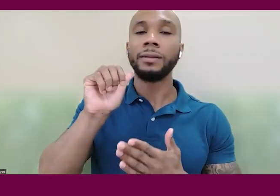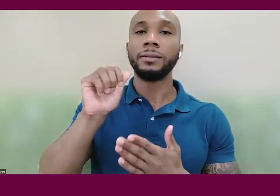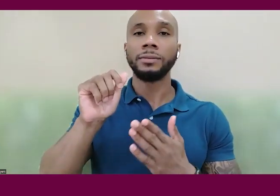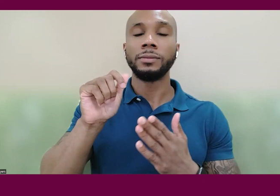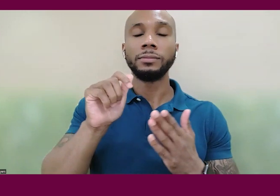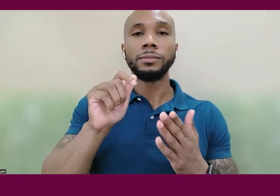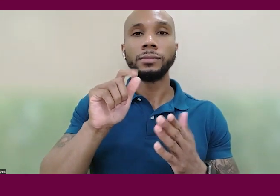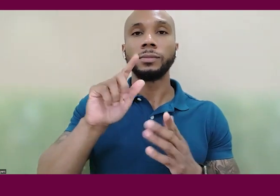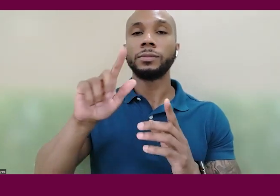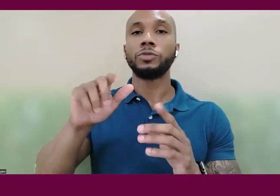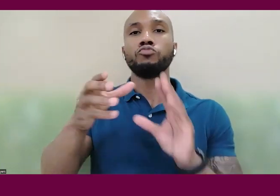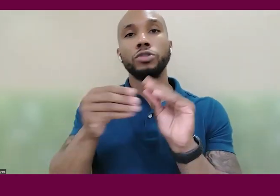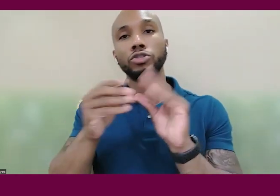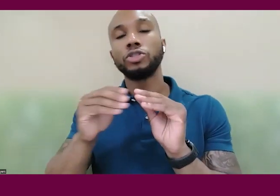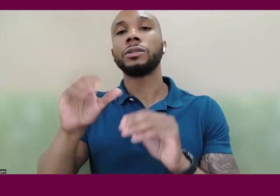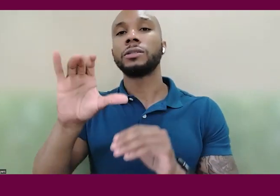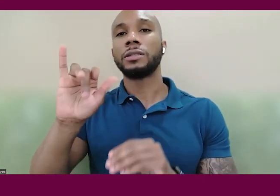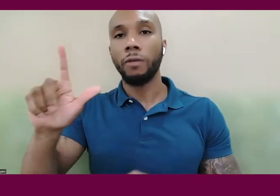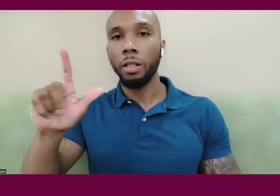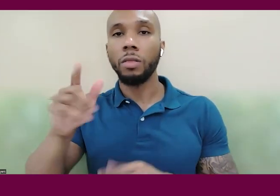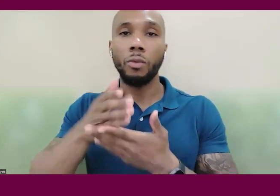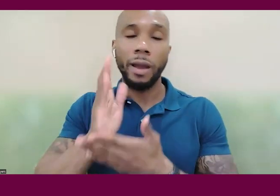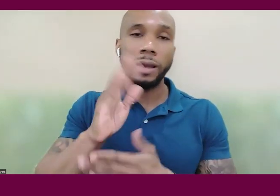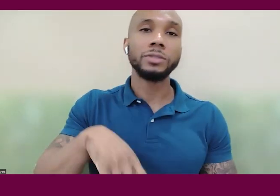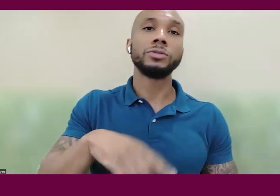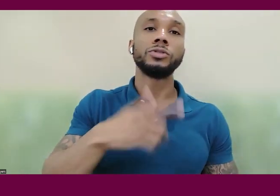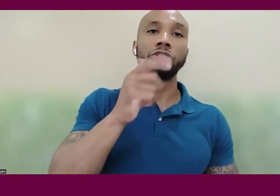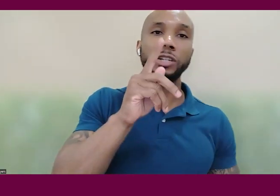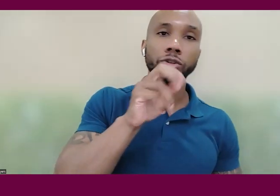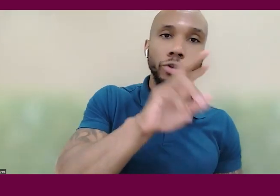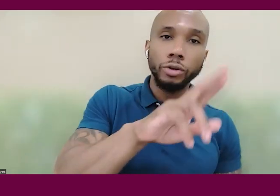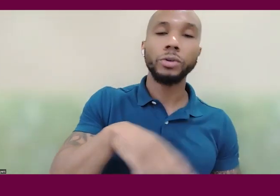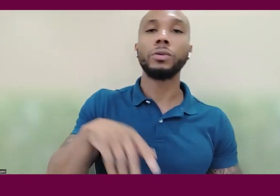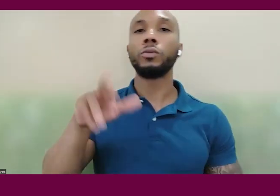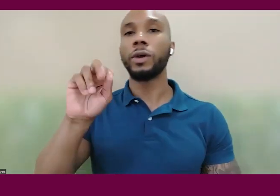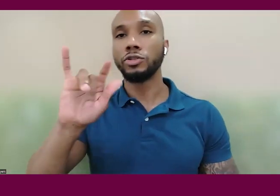civil rights, not to mention gender rights, or racial rights, or anything like that.